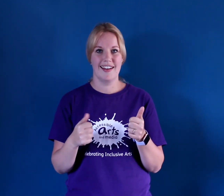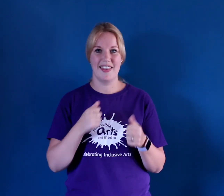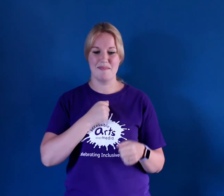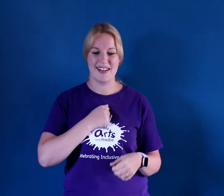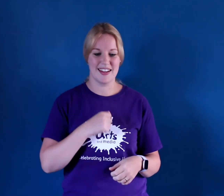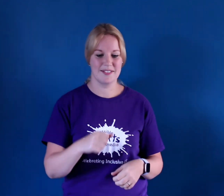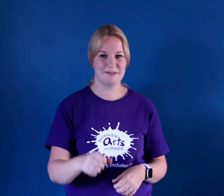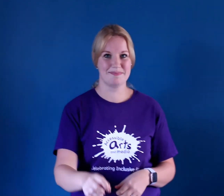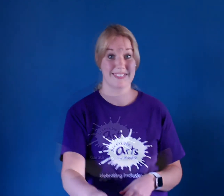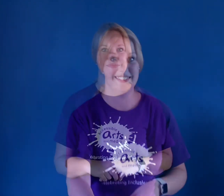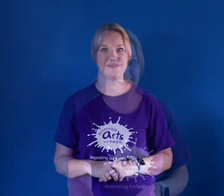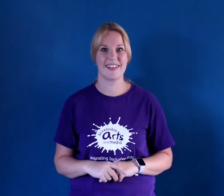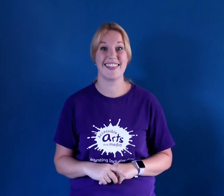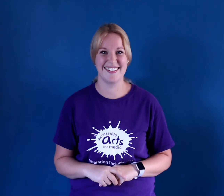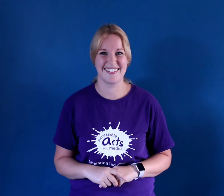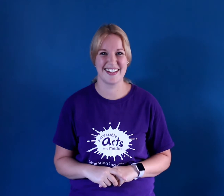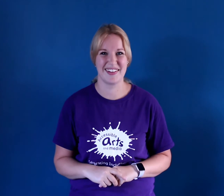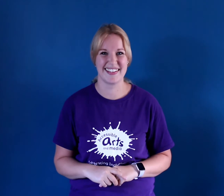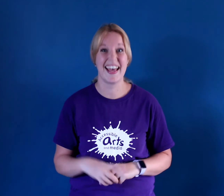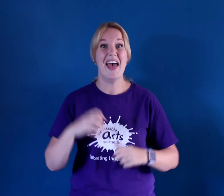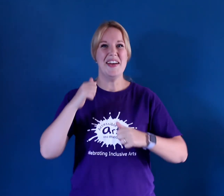And then my turn. This is a silly bit.